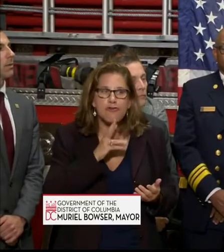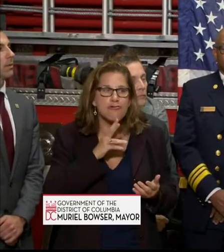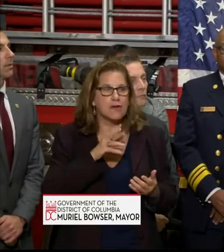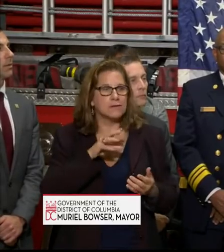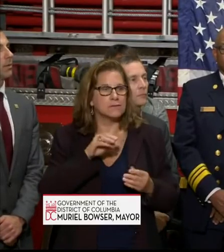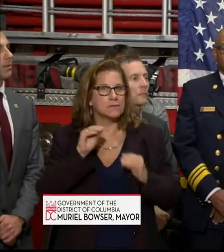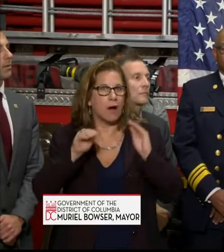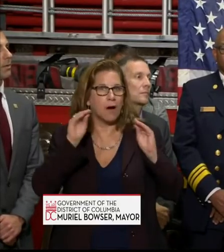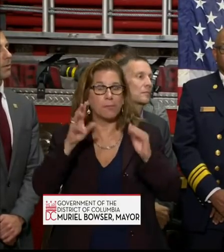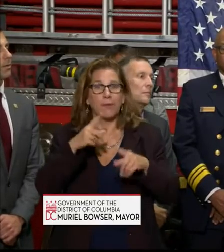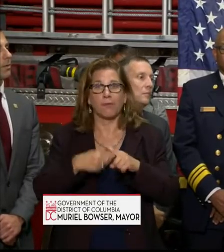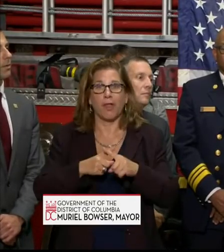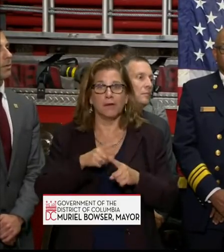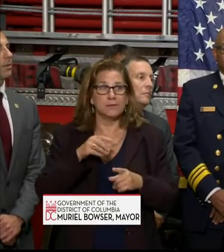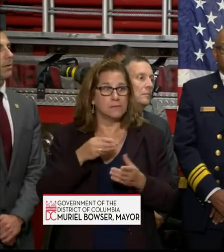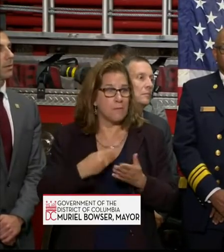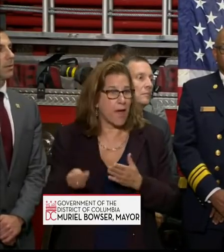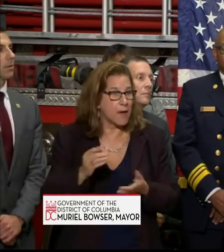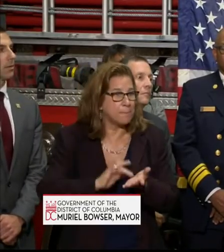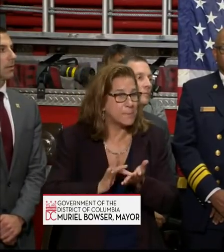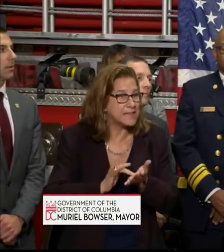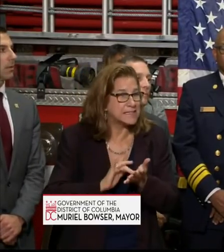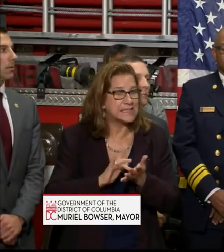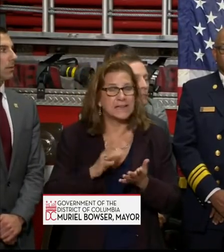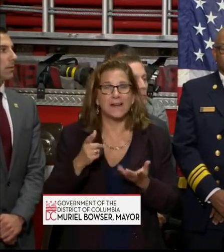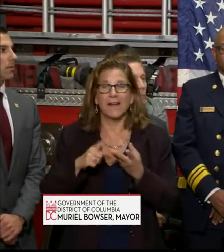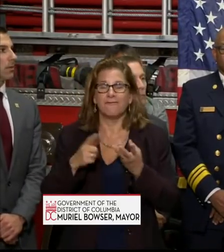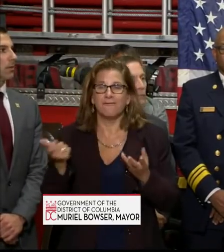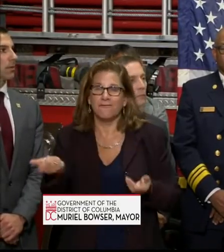MAKE SURE YOU HAVE FLASHLIGHTS AND BATTERIES, AND RESIDENTS CAN